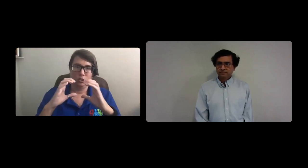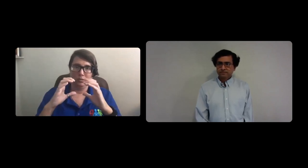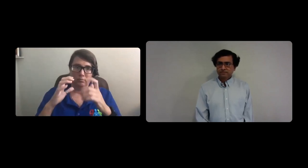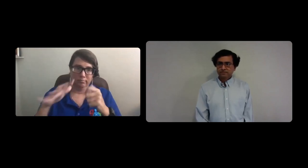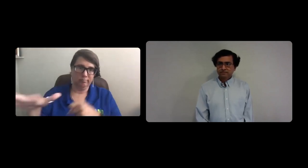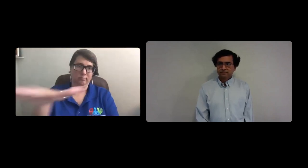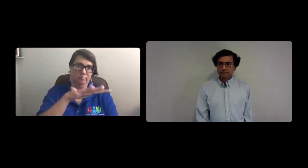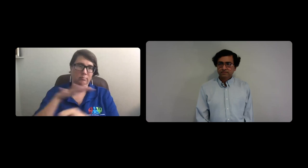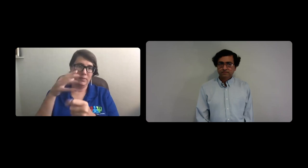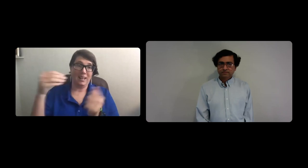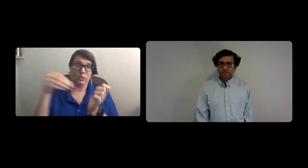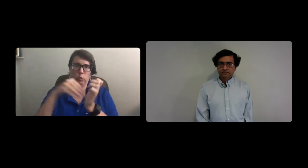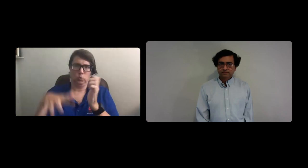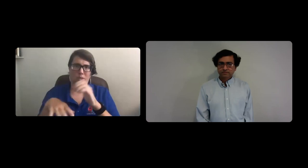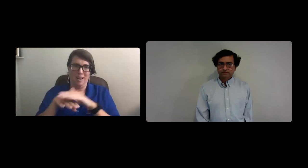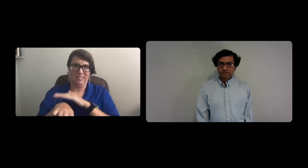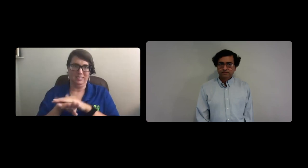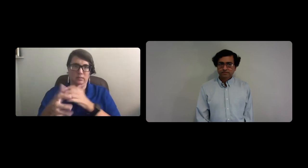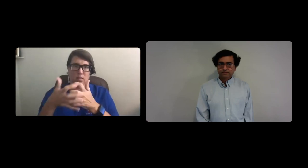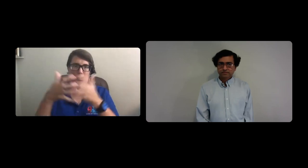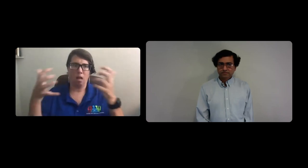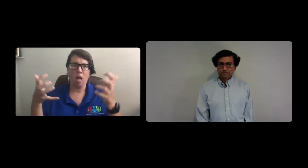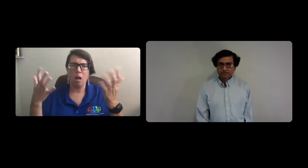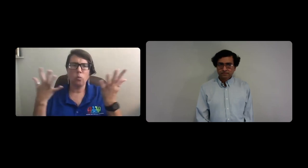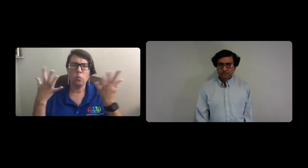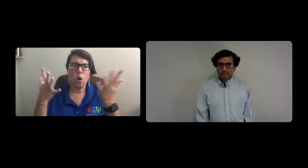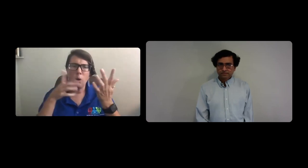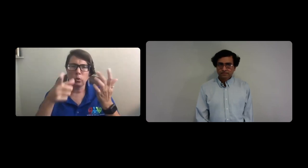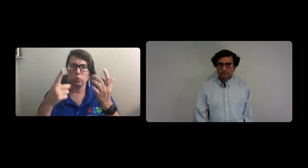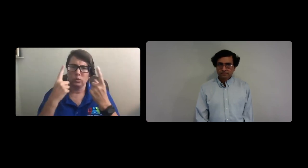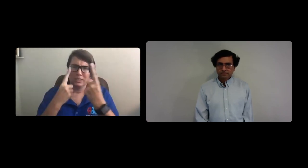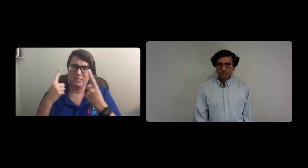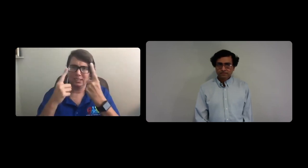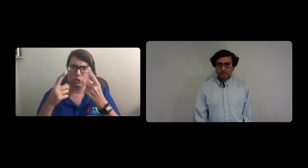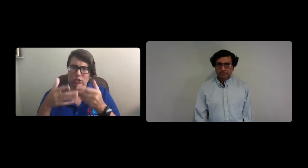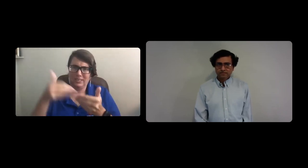communication as being all over the place with students accessing so much.